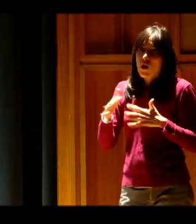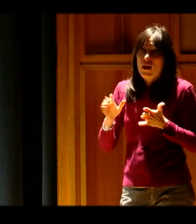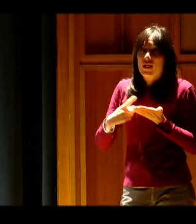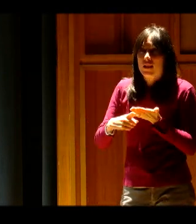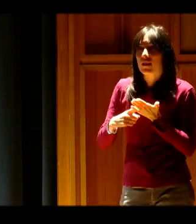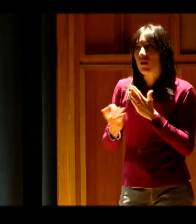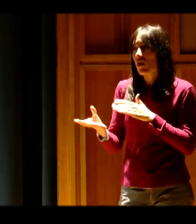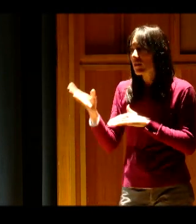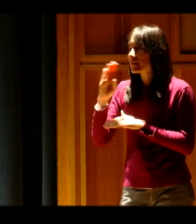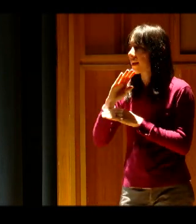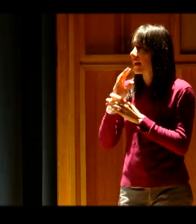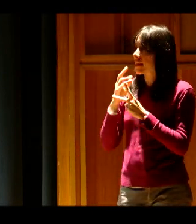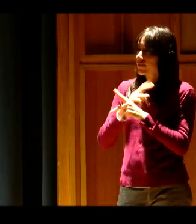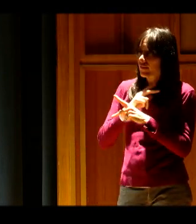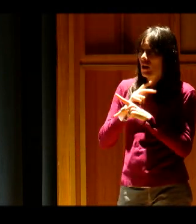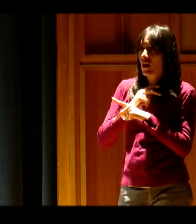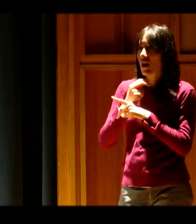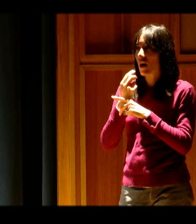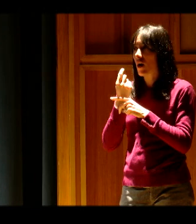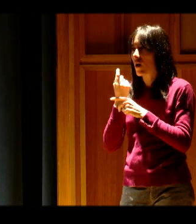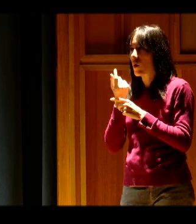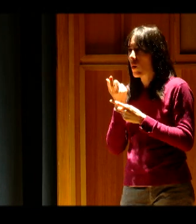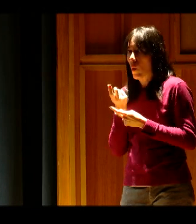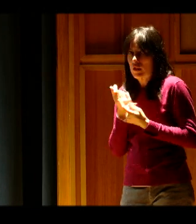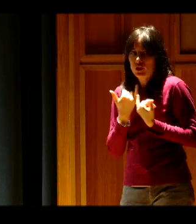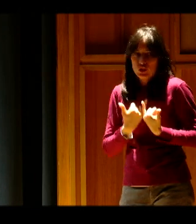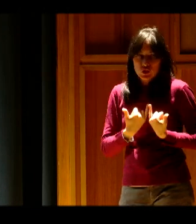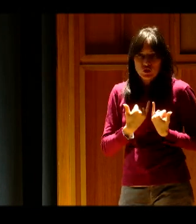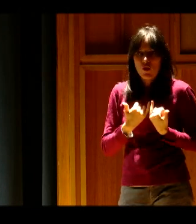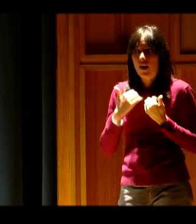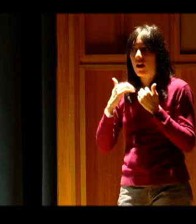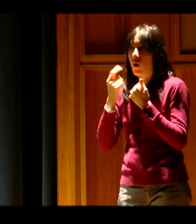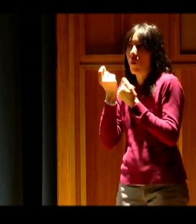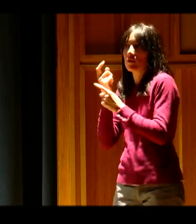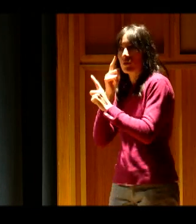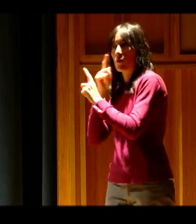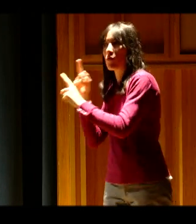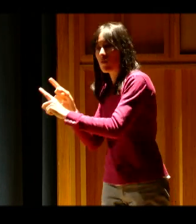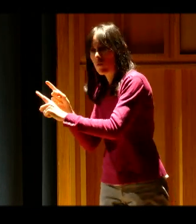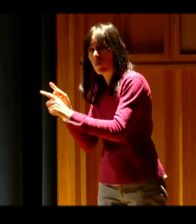identify where we are where we need to be and how we're gonna get there just in our conversations,